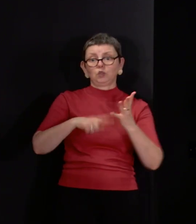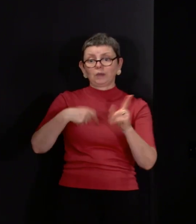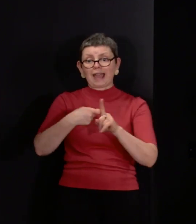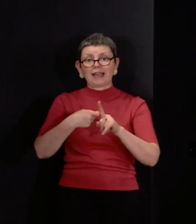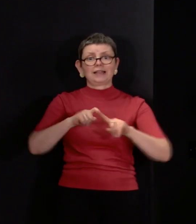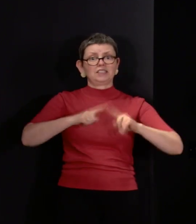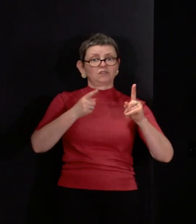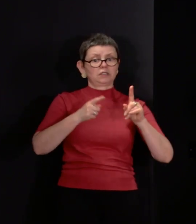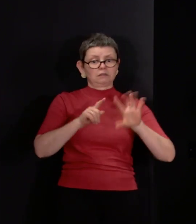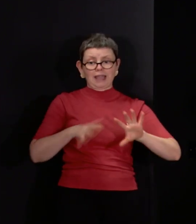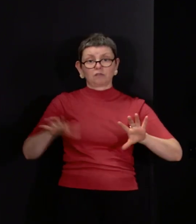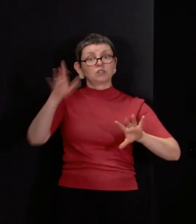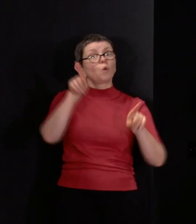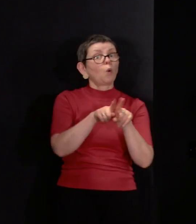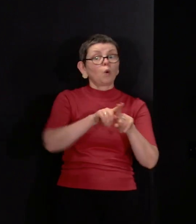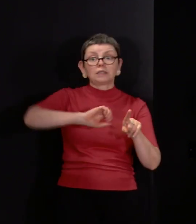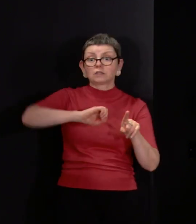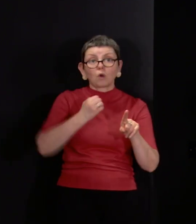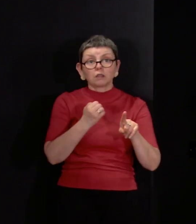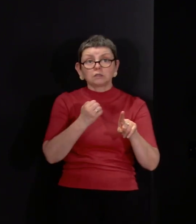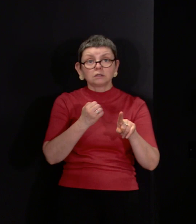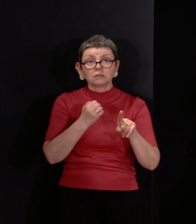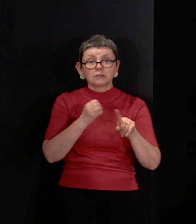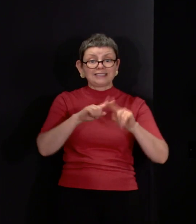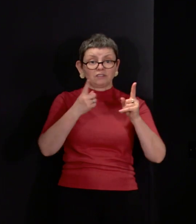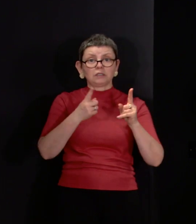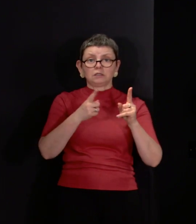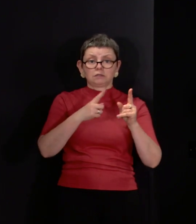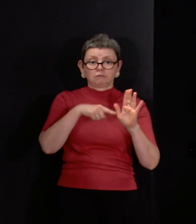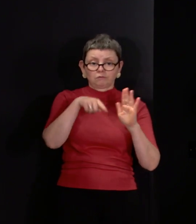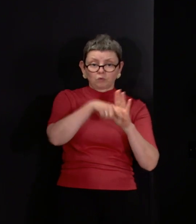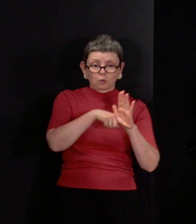Kingdom, differences for that matter potentially within the different jurisdiction of the United